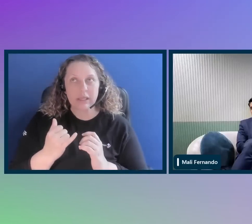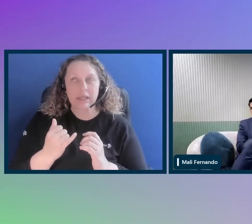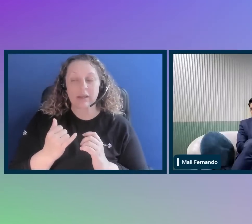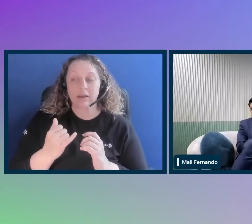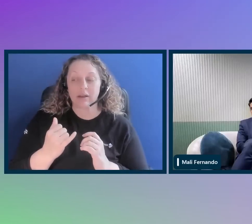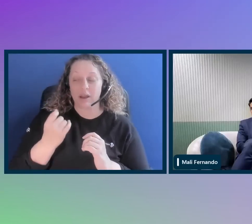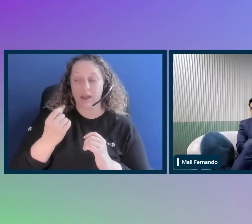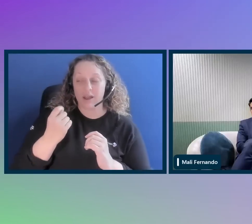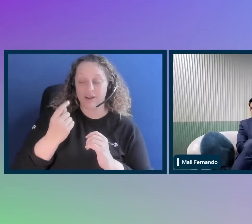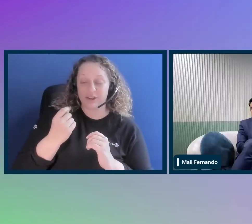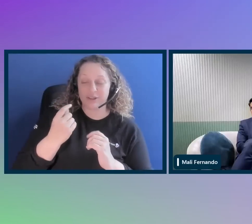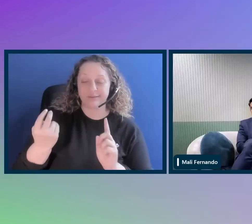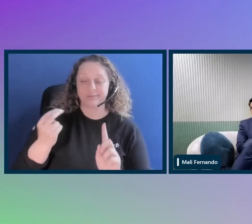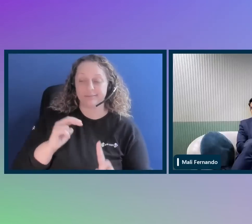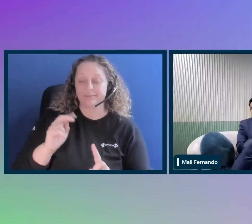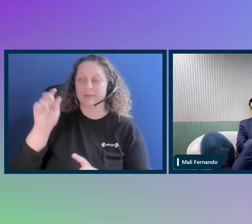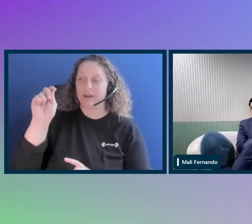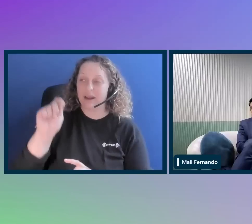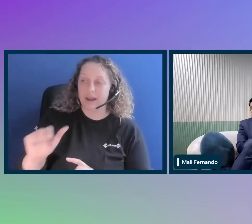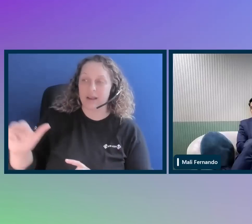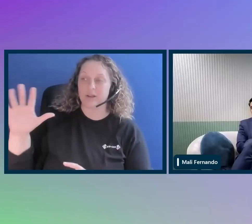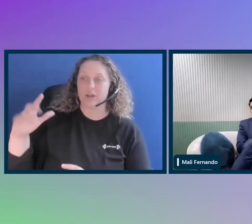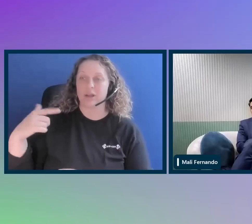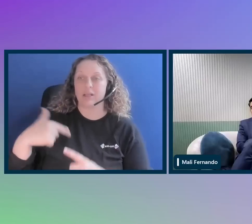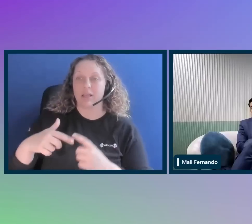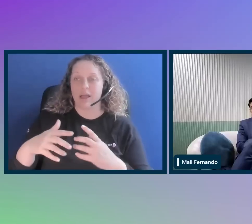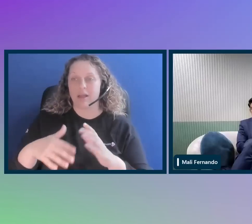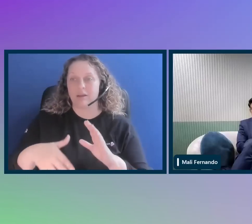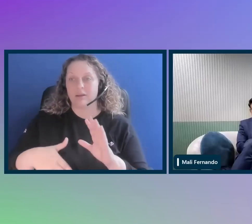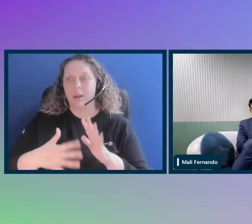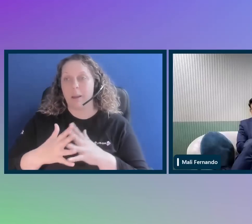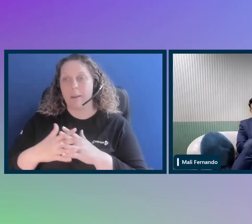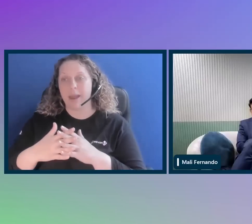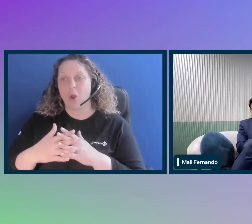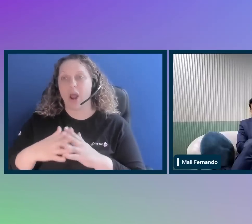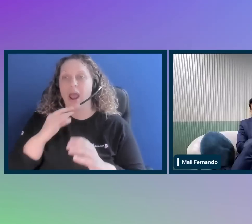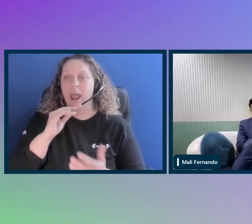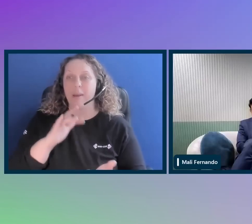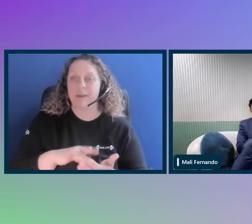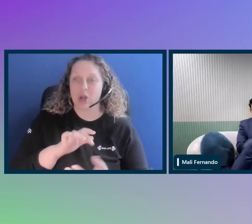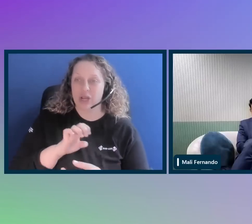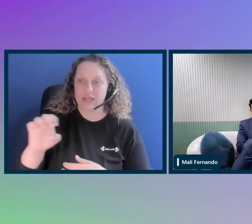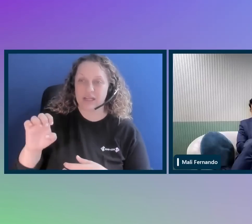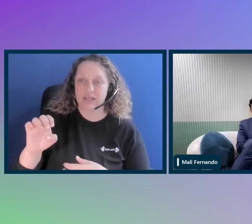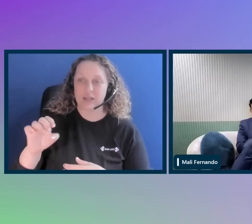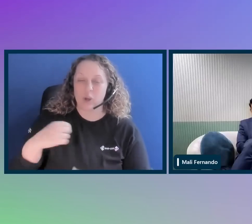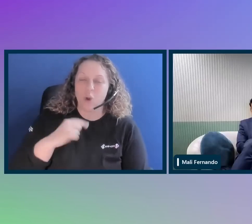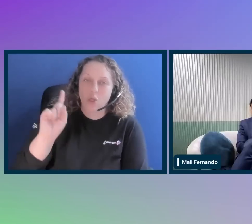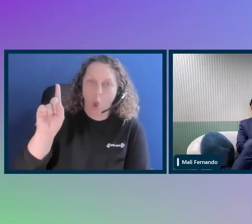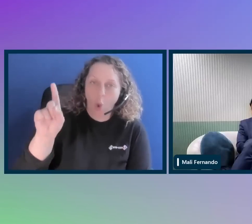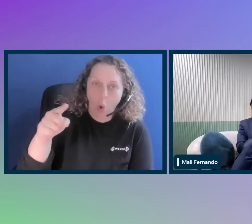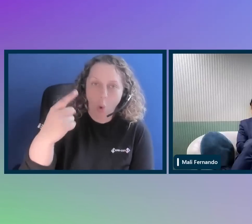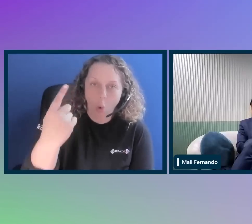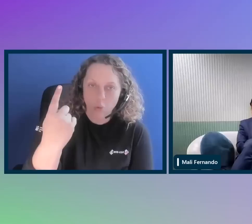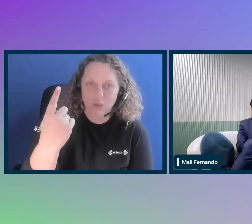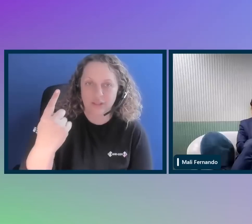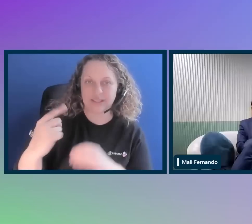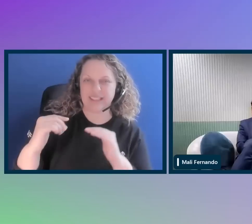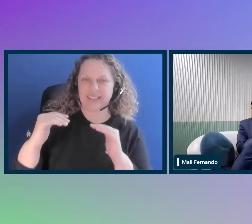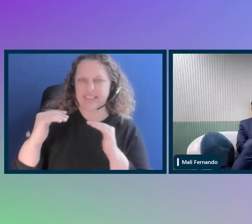Latin America, and the Middle East, we are arguably the only digitally accessible bank. And that's something we are both proud of,